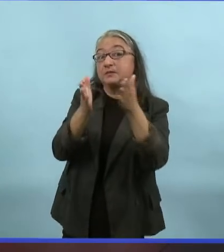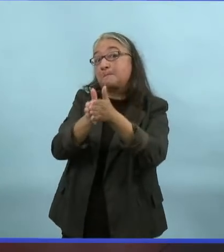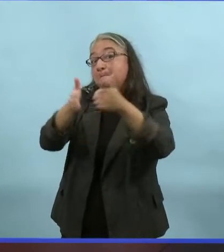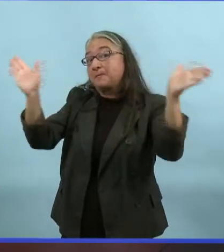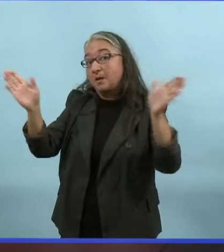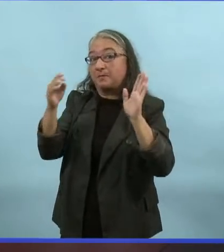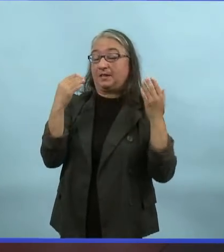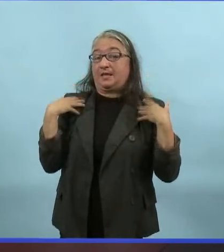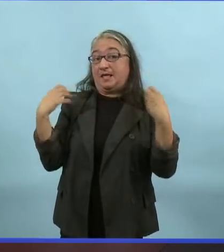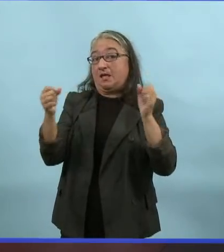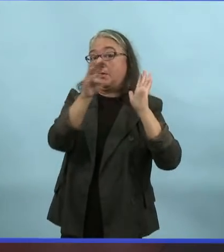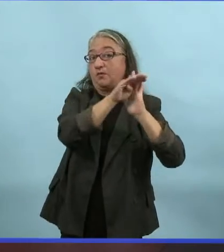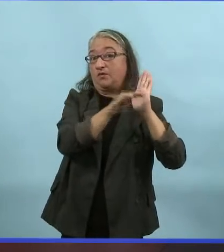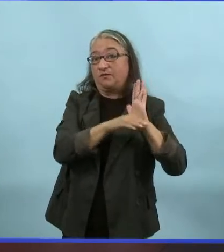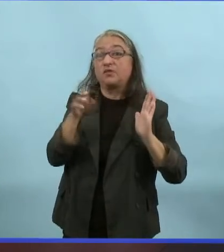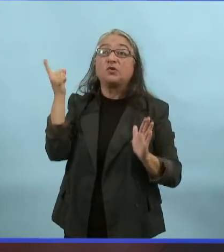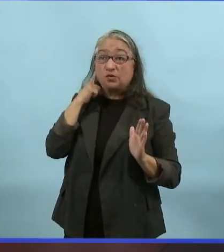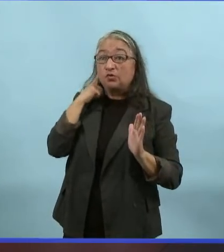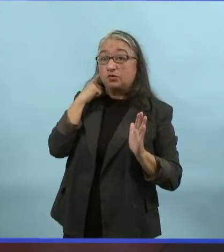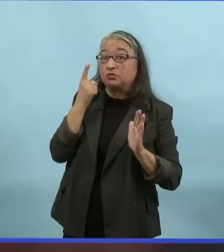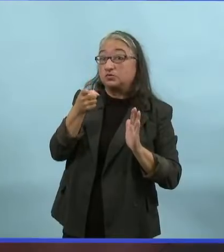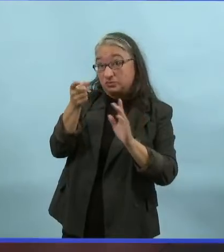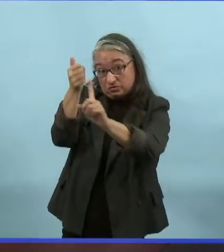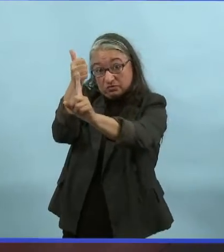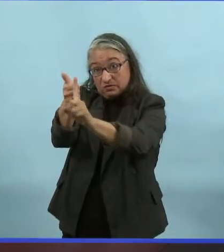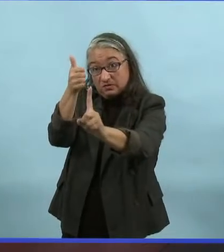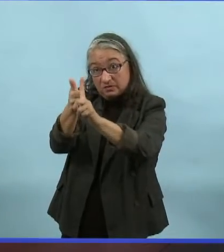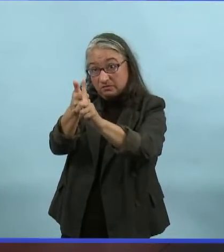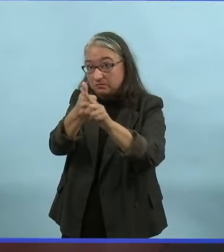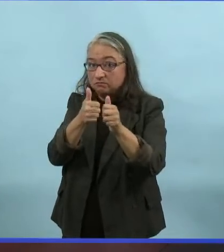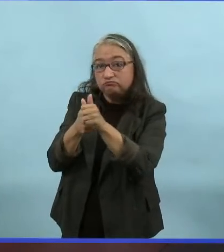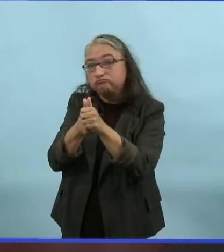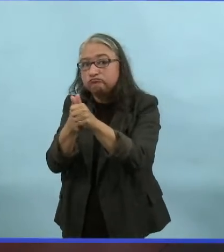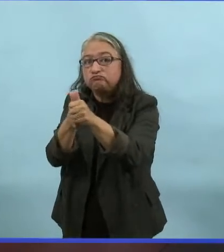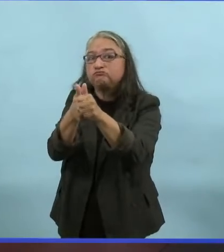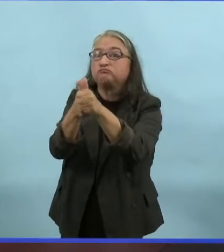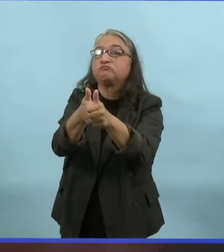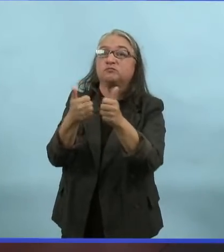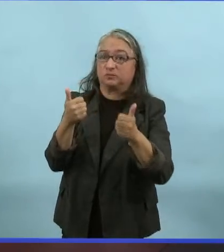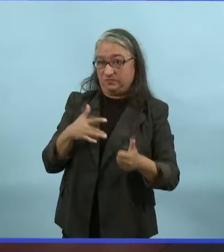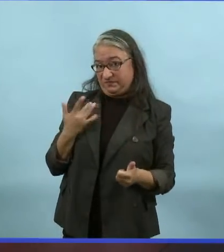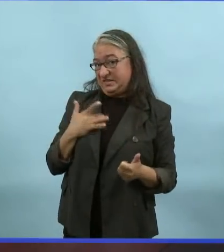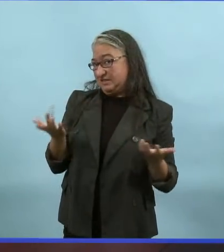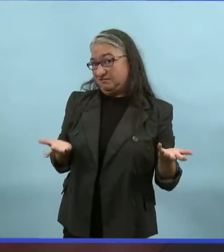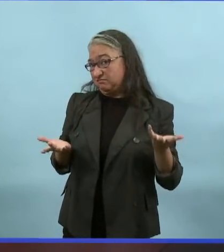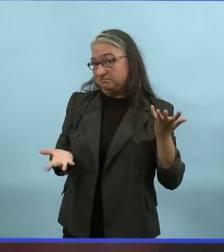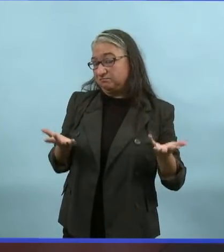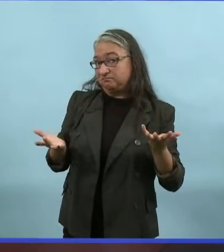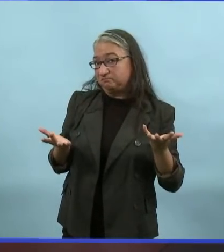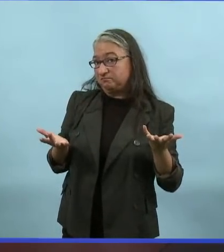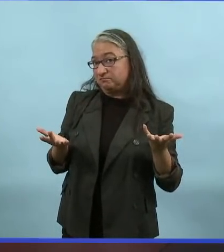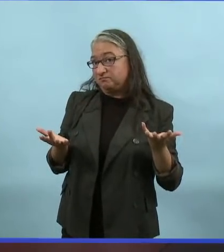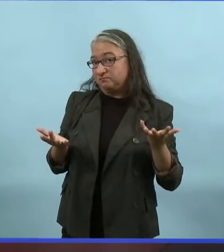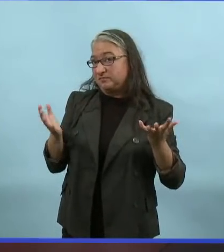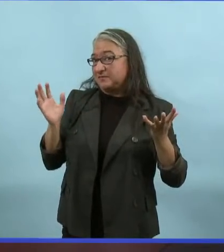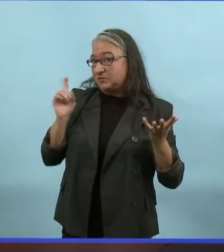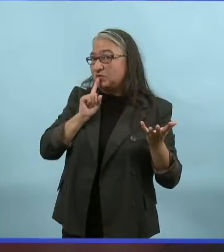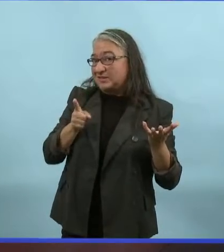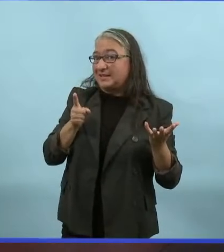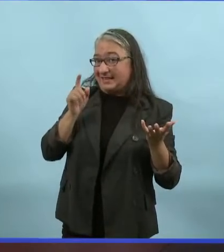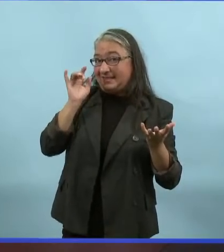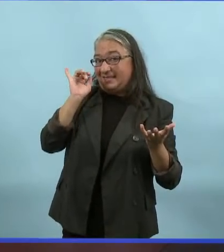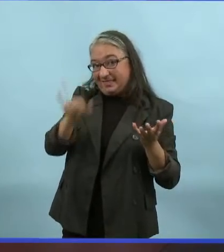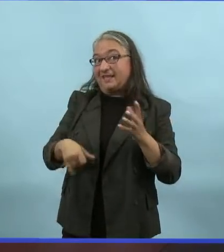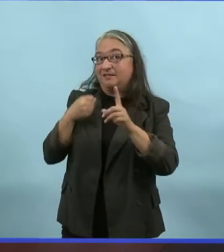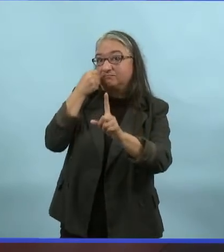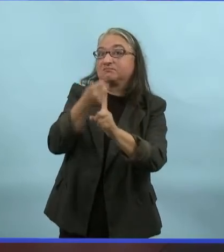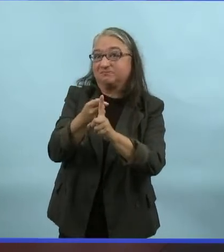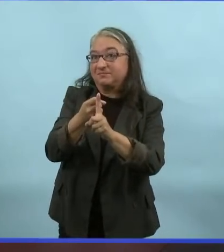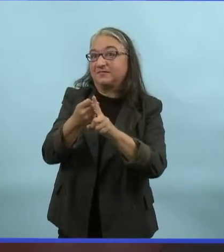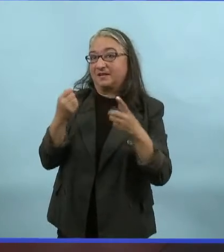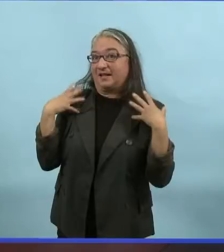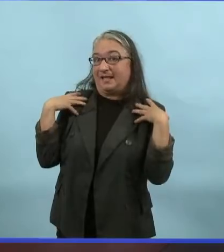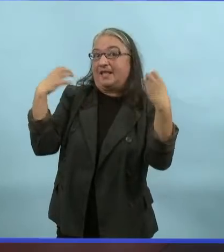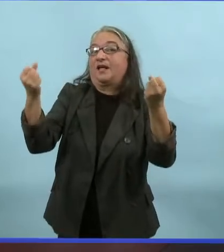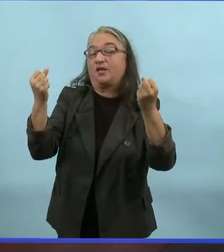that has an impact on on the efficacy of public health orders and the nature of the debate about